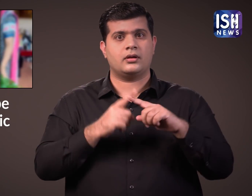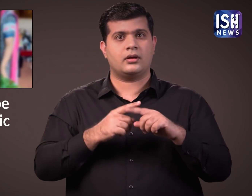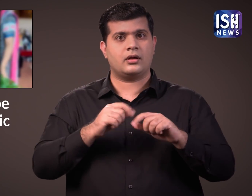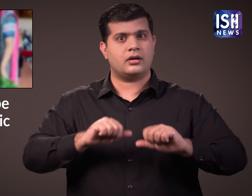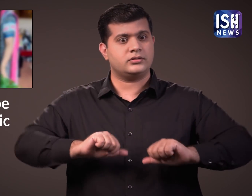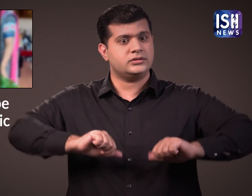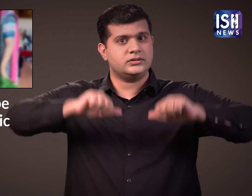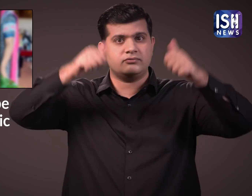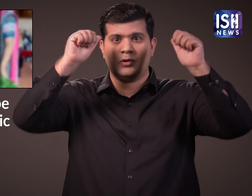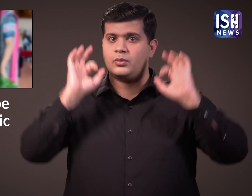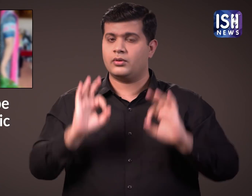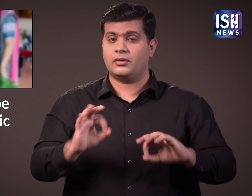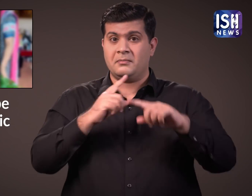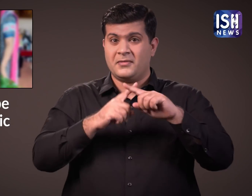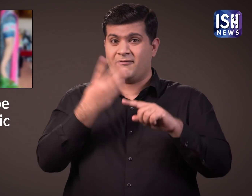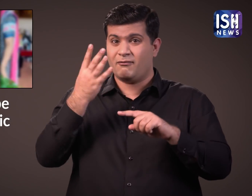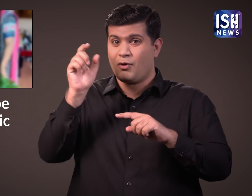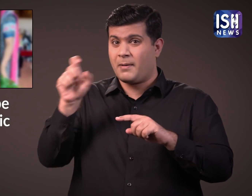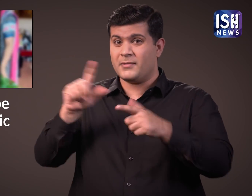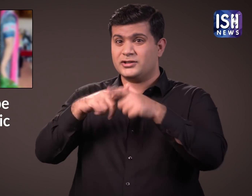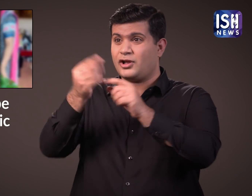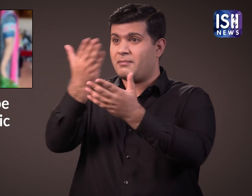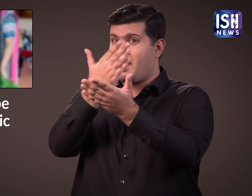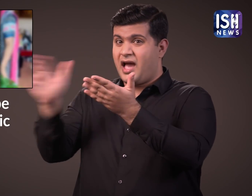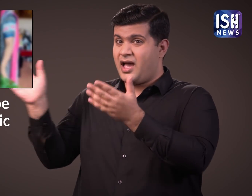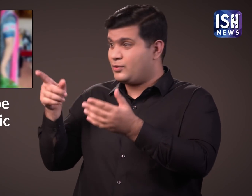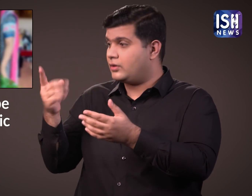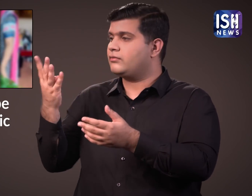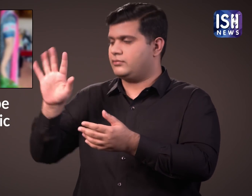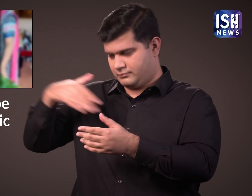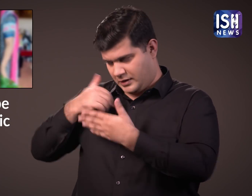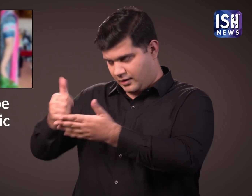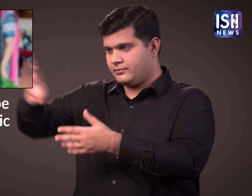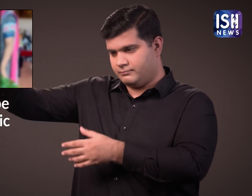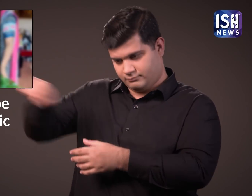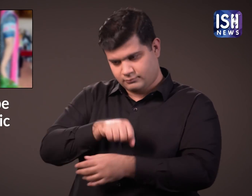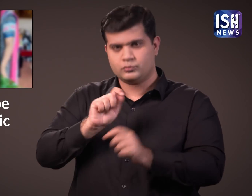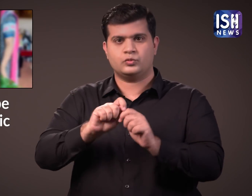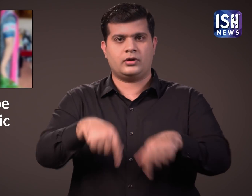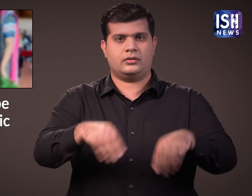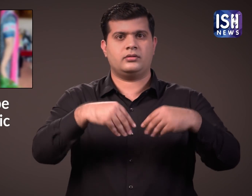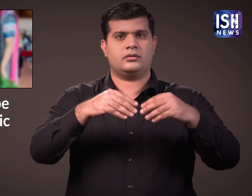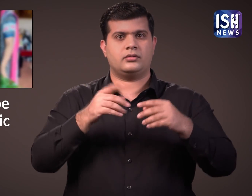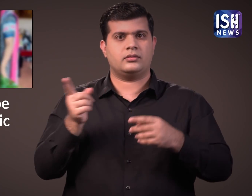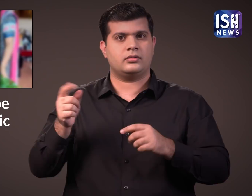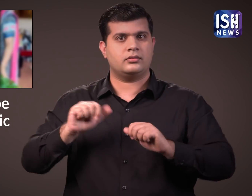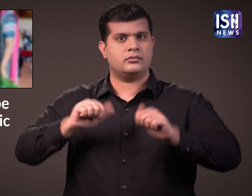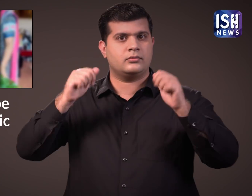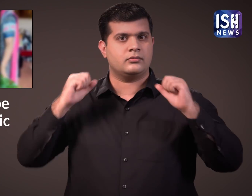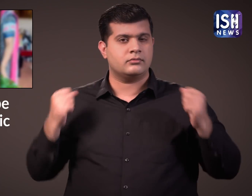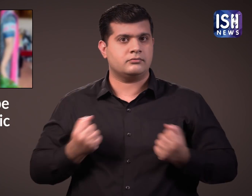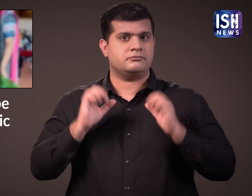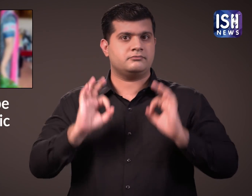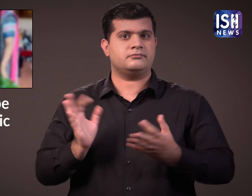It turned out to be a great success and she also provided jobs to 4 others who had lost their jobs.